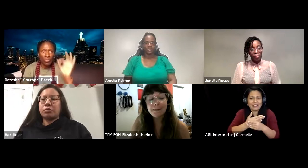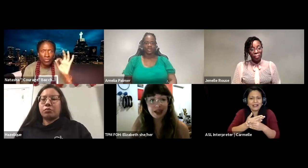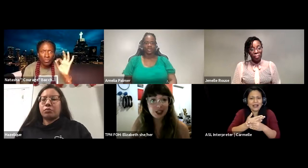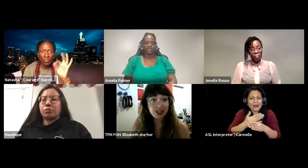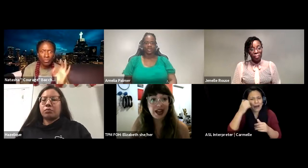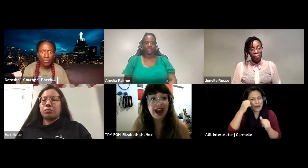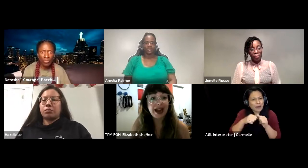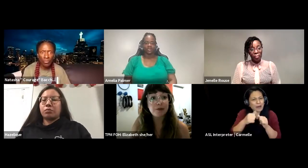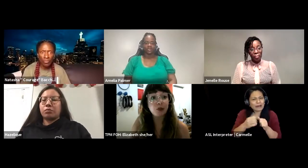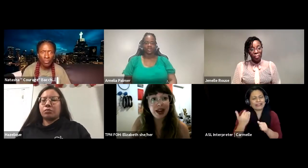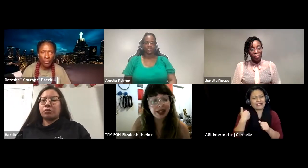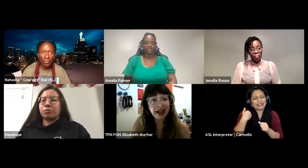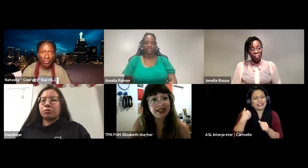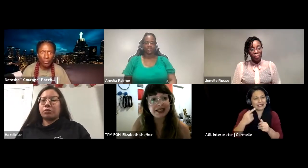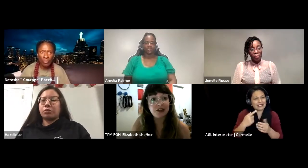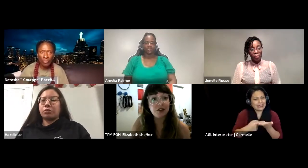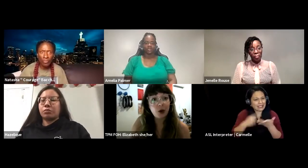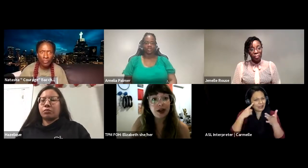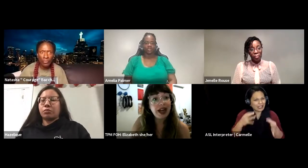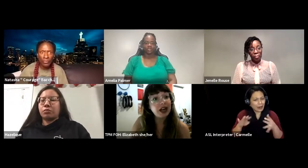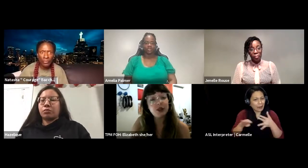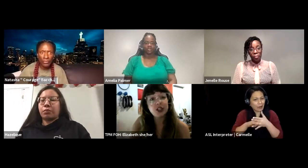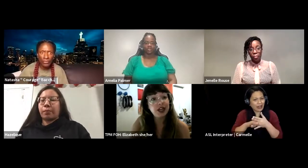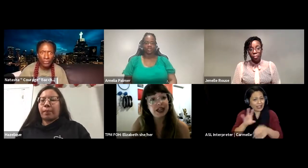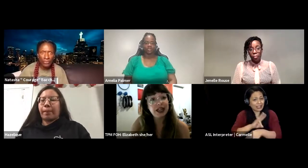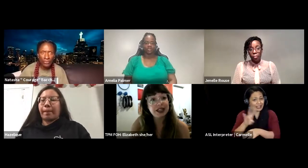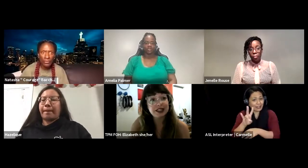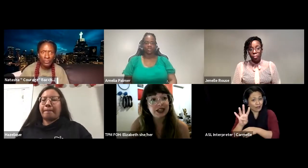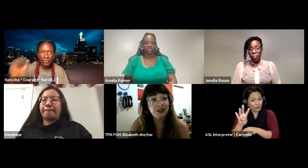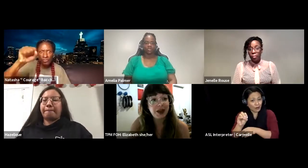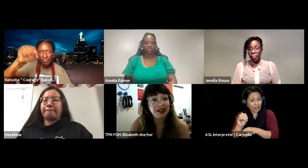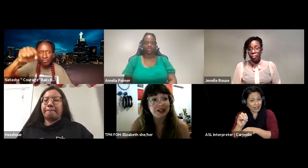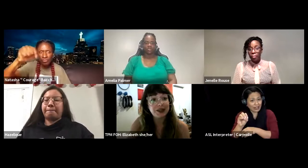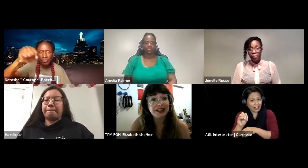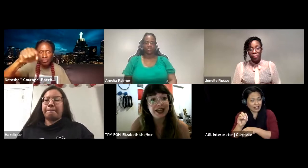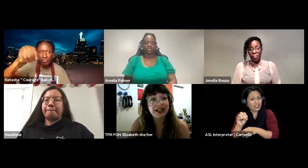mention a break at 7 40 and i was just checking in to see if the panelists would like to take that